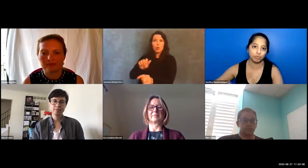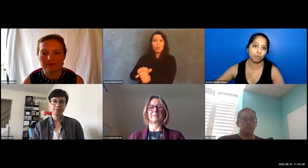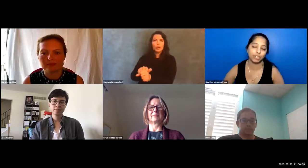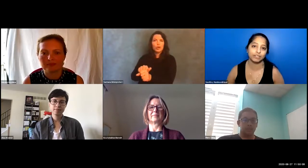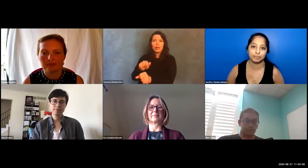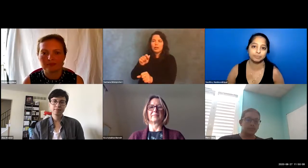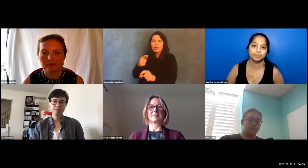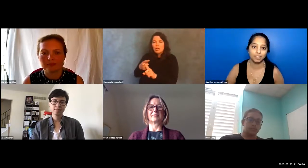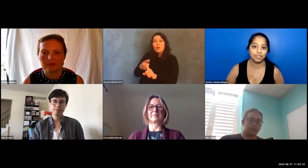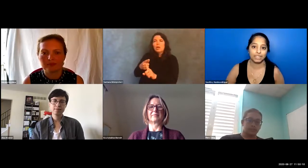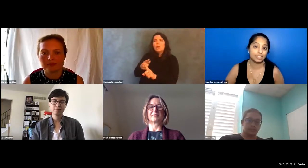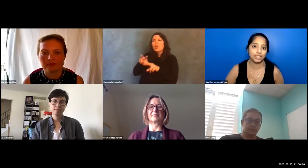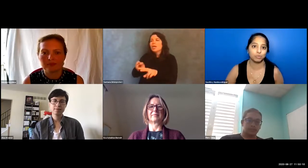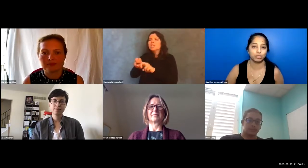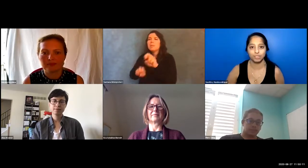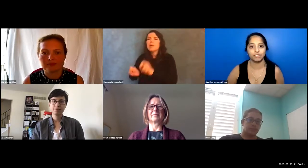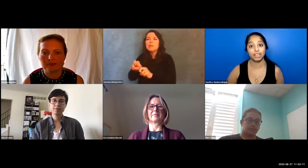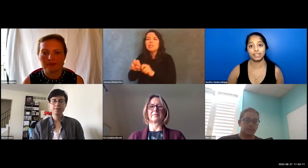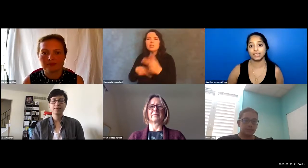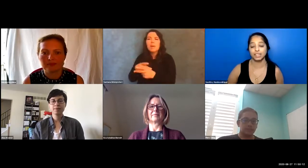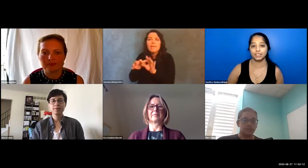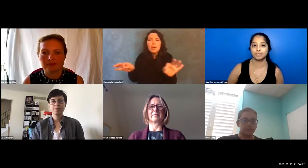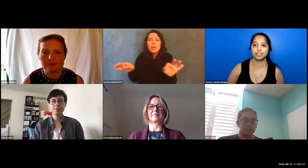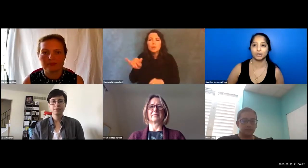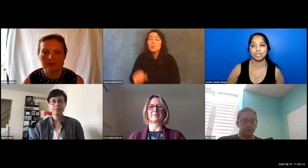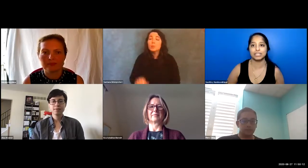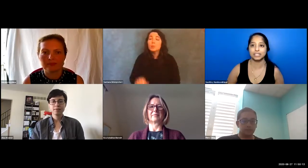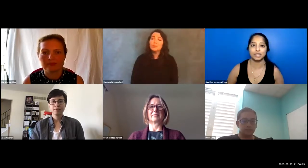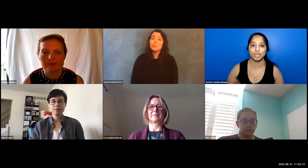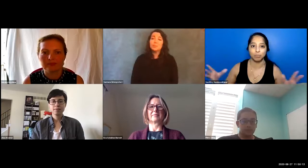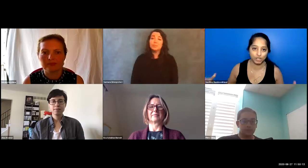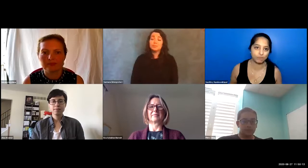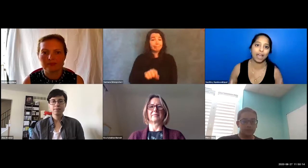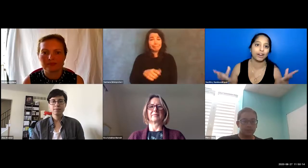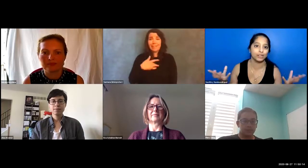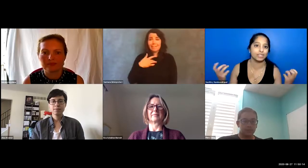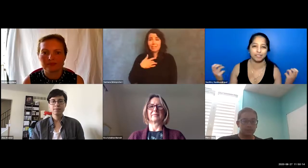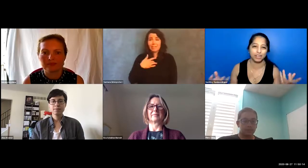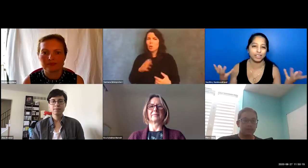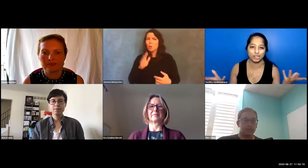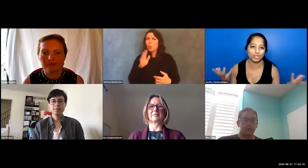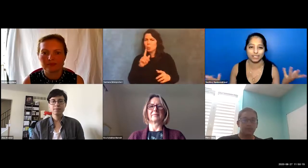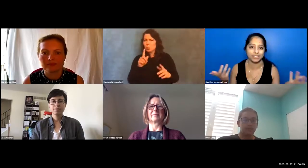I completely agree. I think we can see emergent patterns and variation